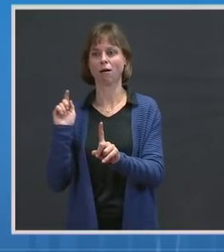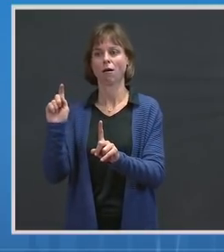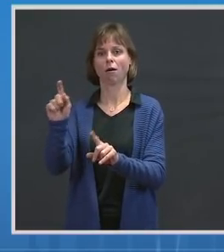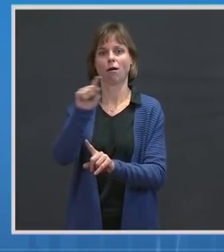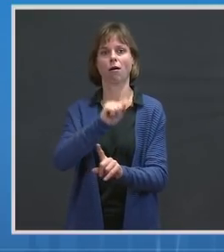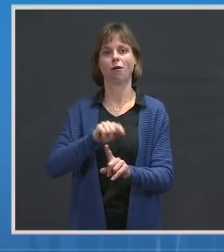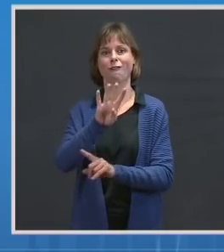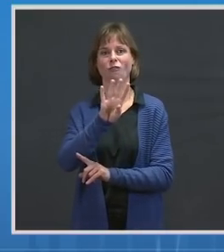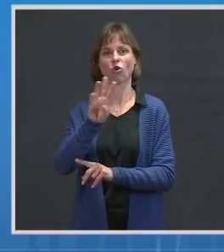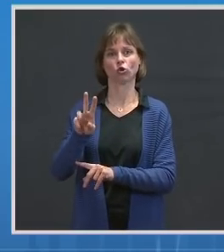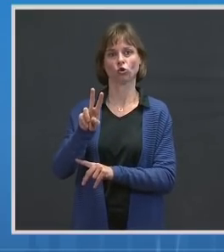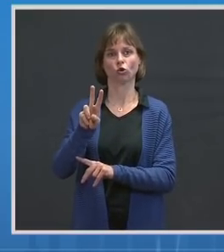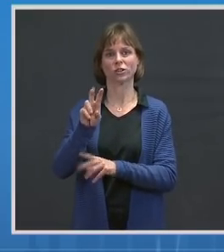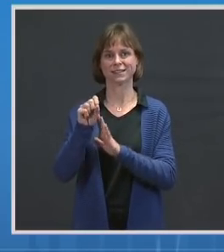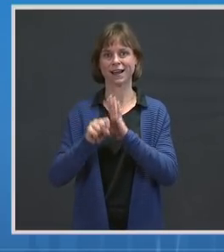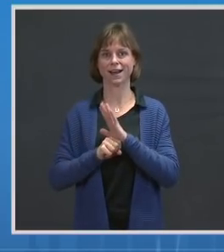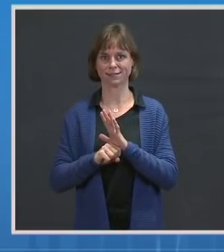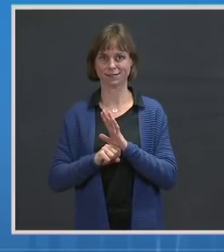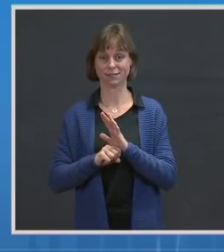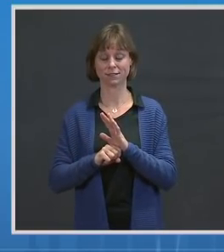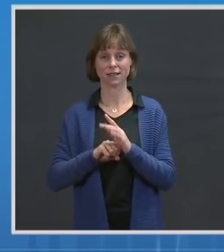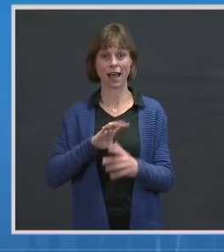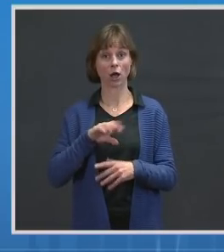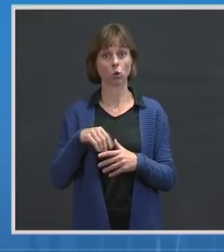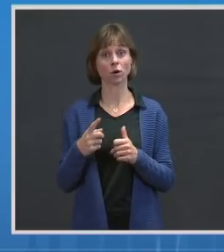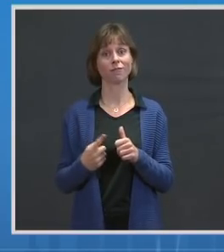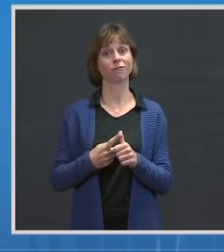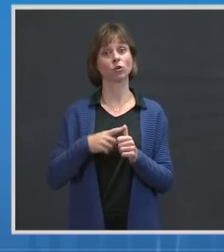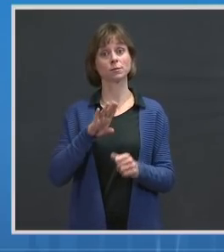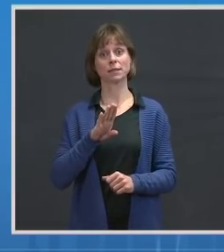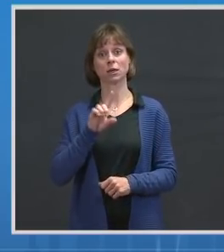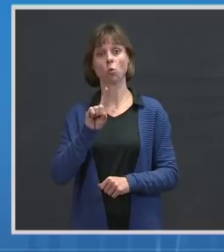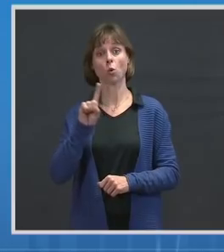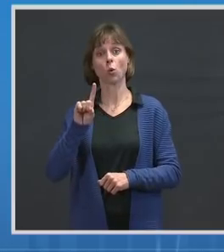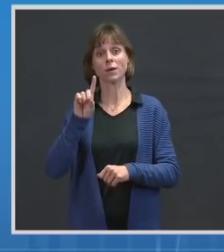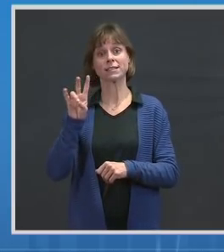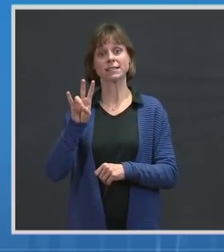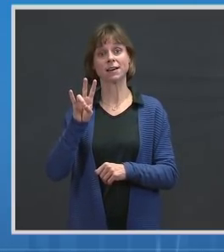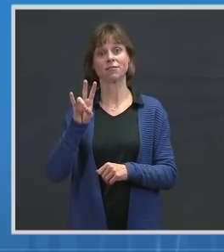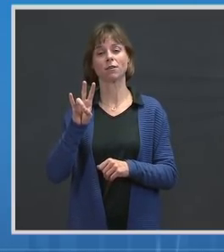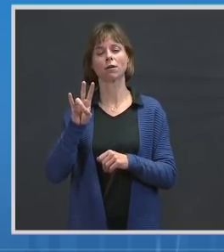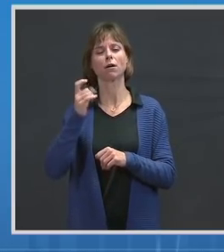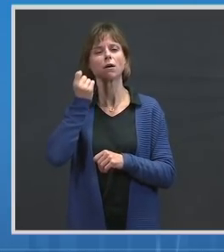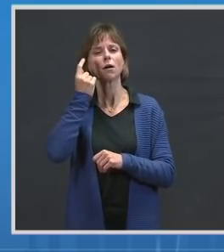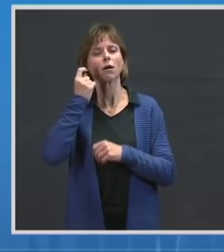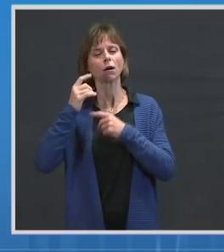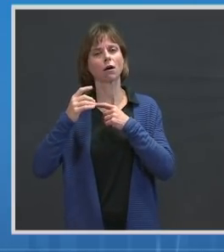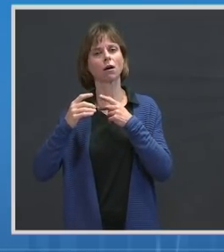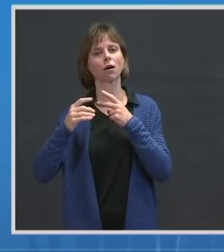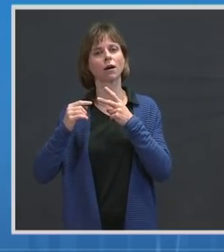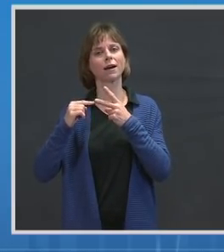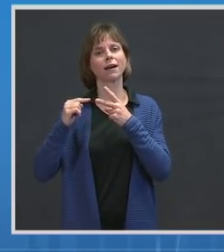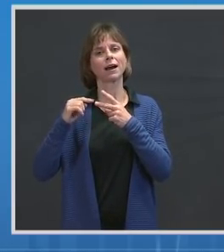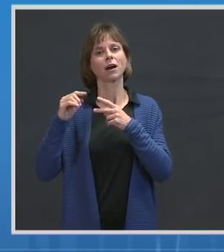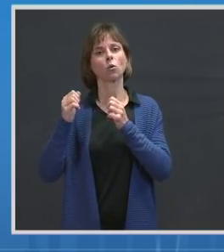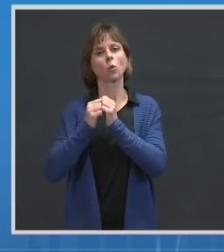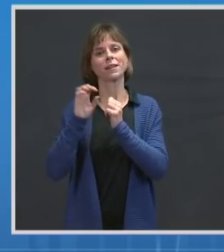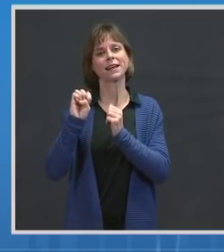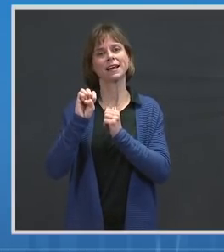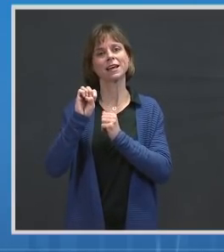including the first case of the B117 variant with the E484K substitution